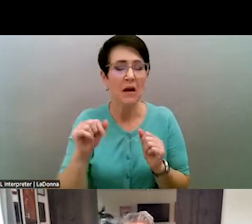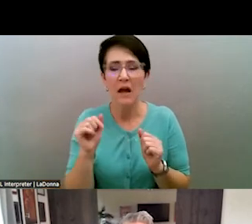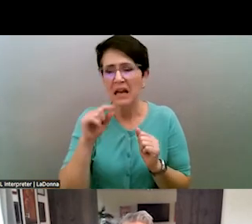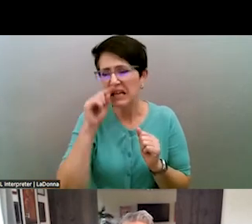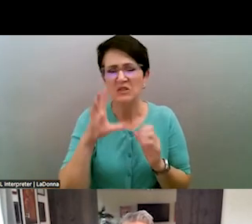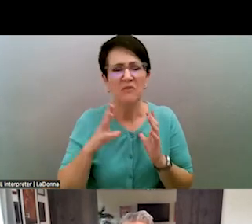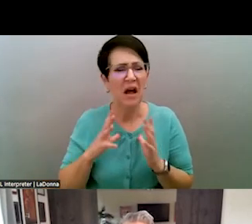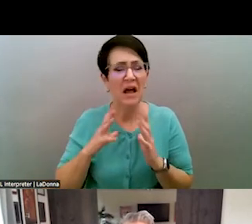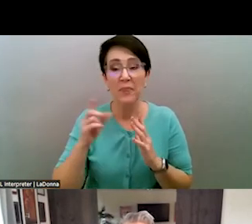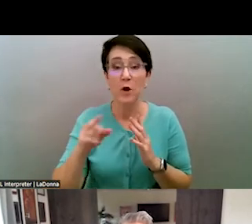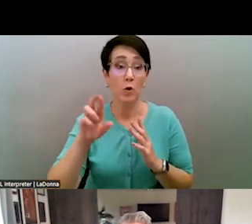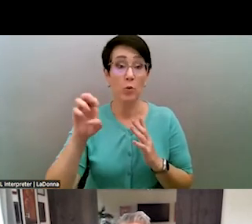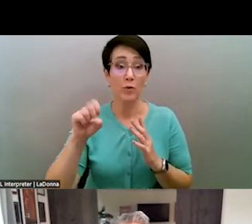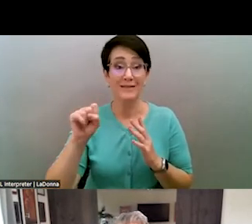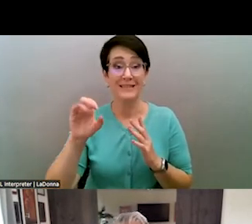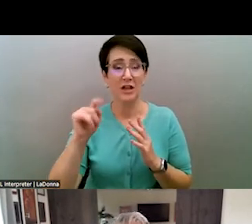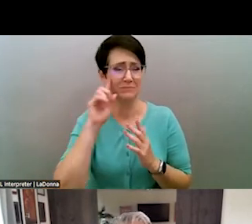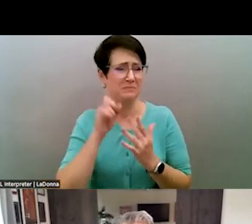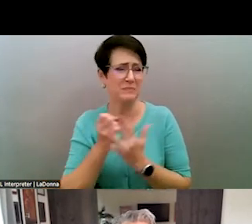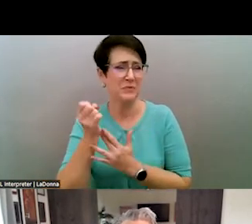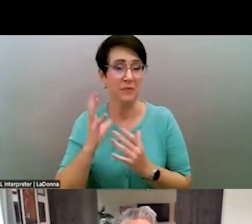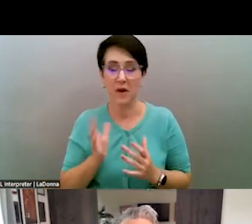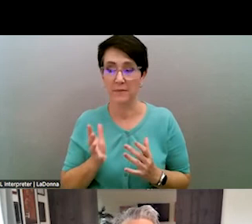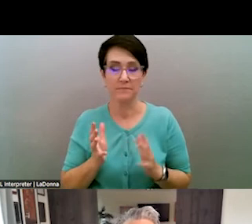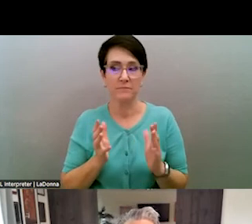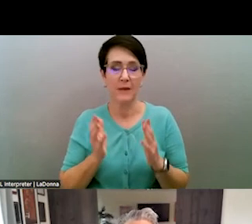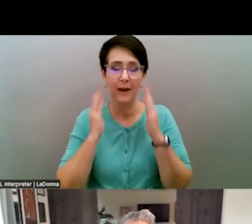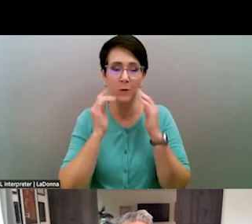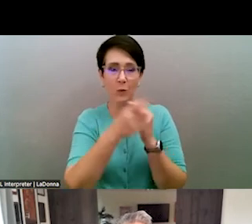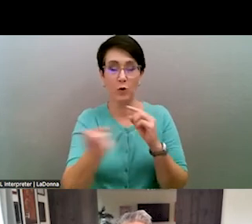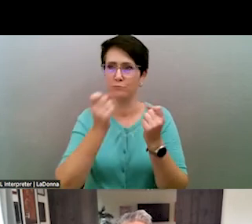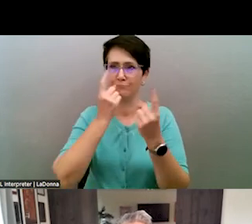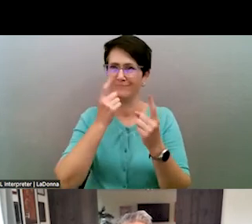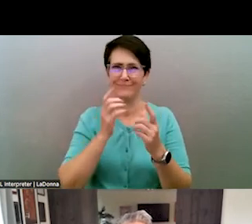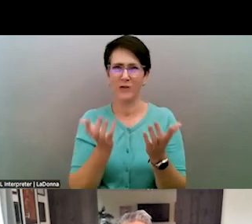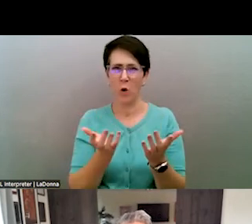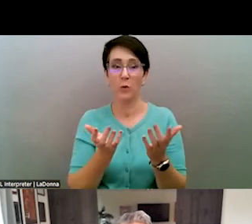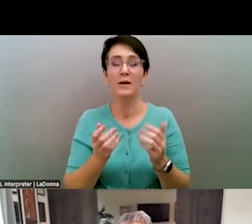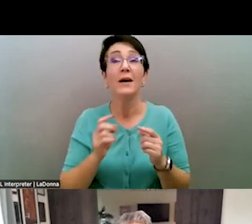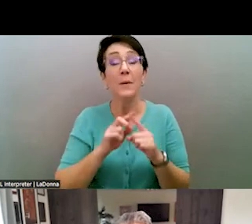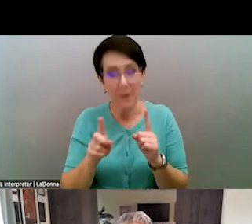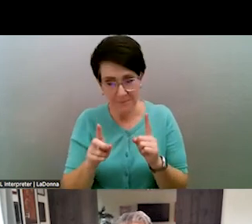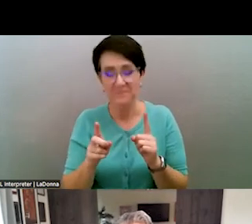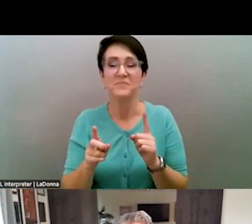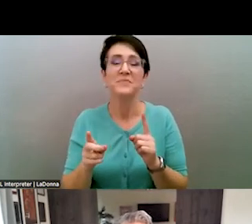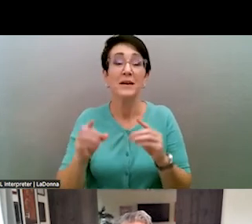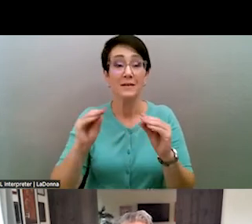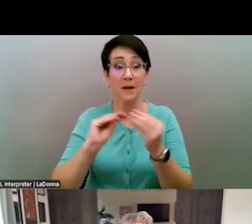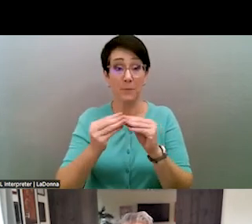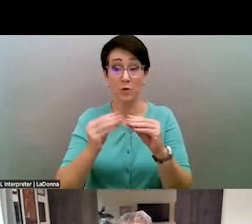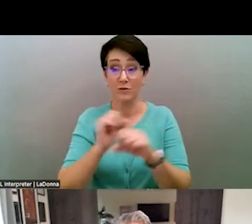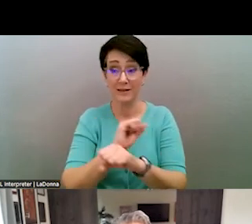THE FACT OF IT IS, AND, PREACHING TO CHOIR HERE I KNOW. ACCORDING TO STATS ON AVERAGE. WE LOSE,